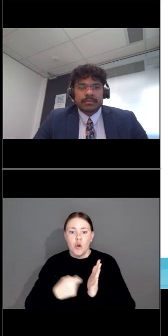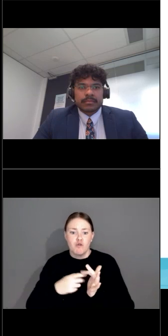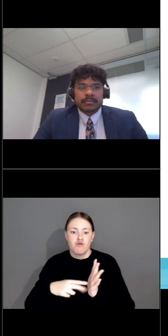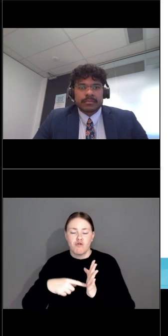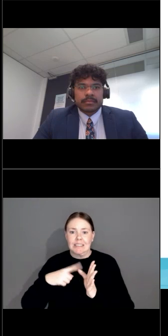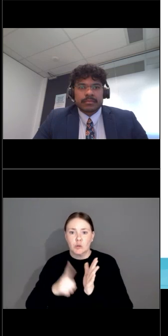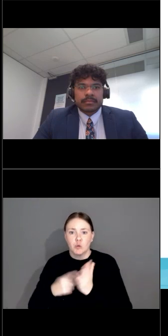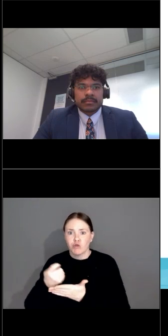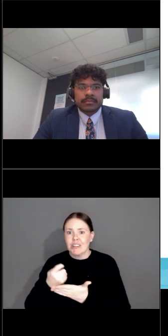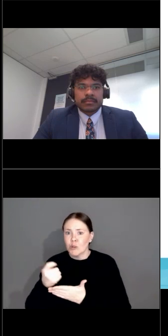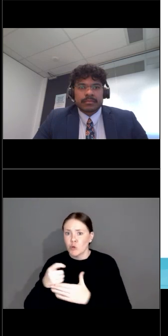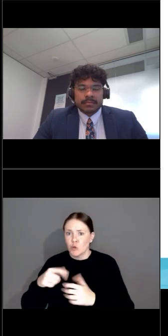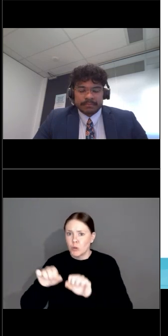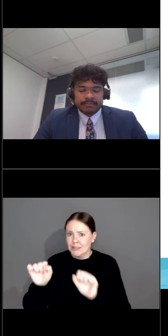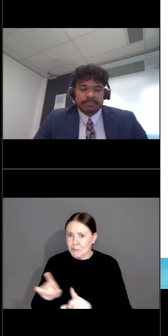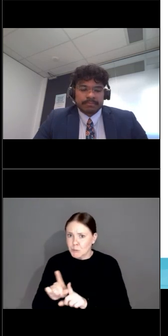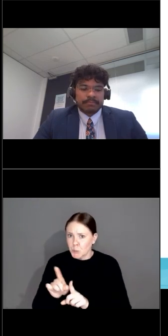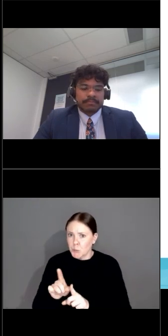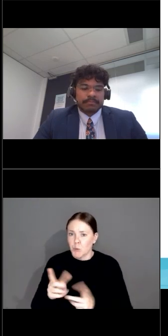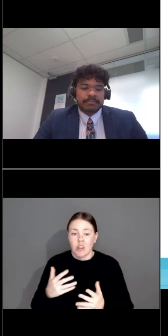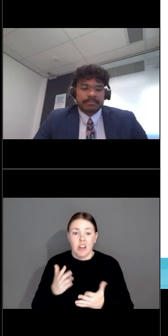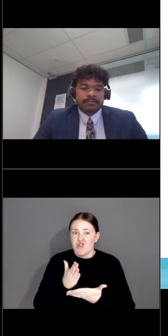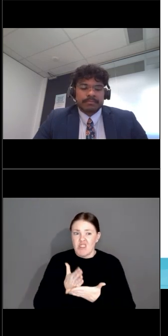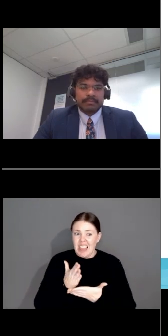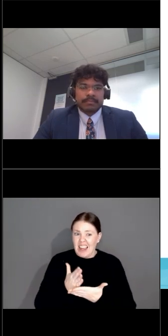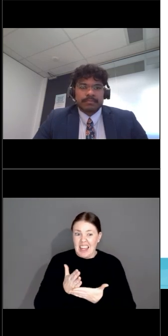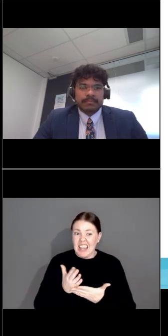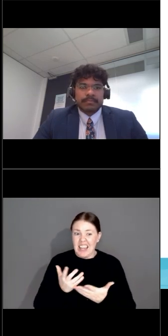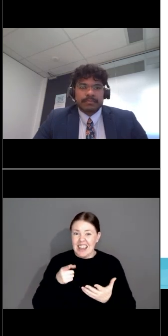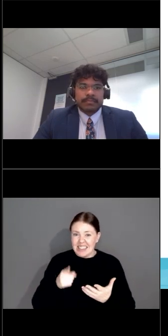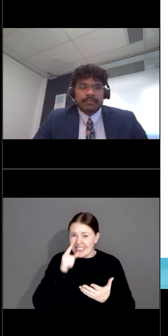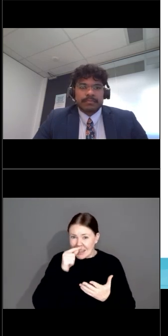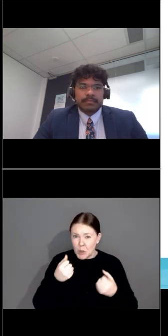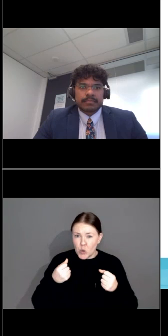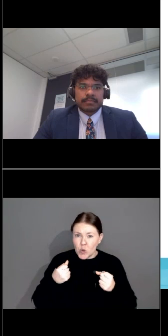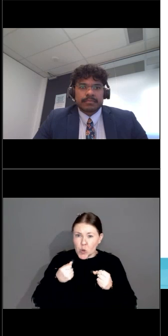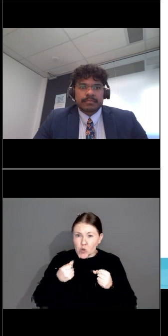resource that can be utilized everywhere the fact that we call it a blurred borders Queensland legal